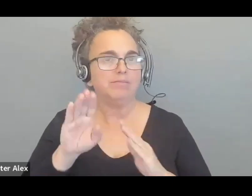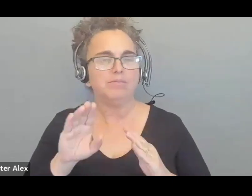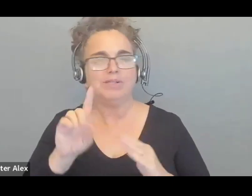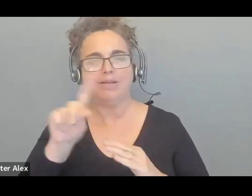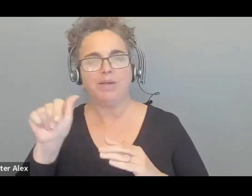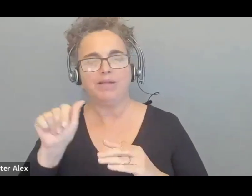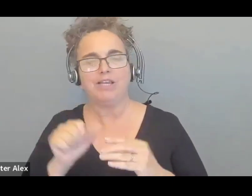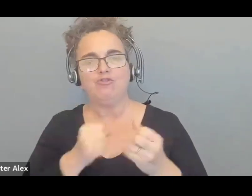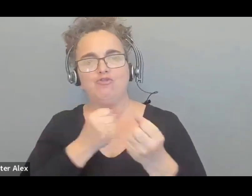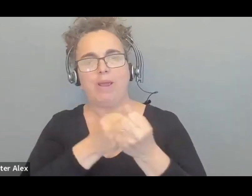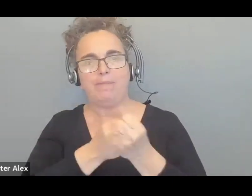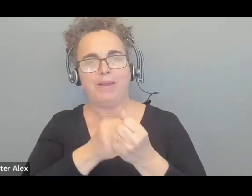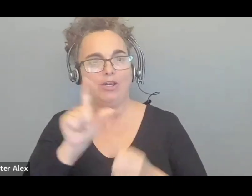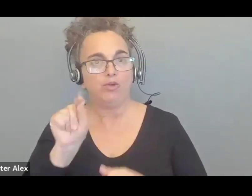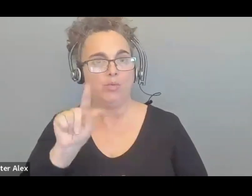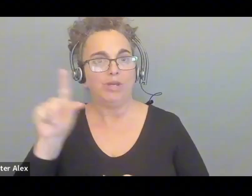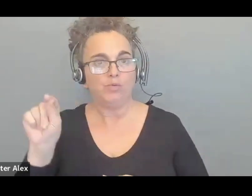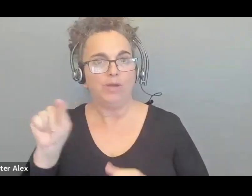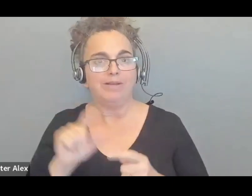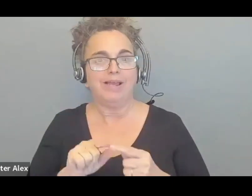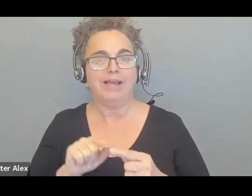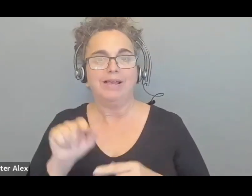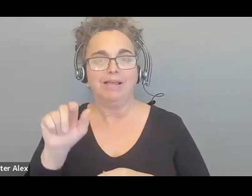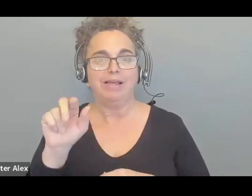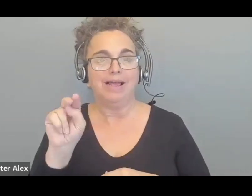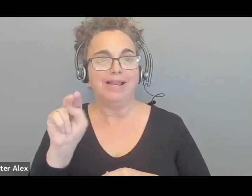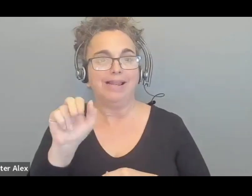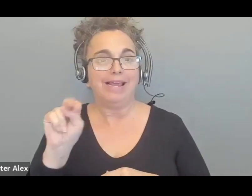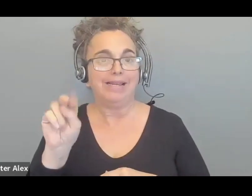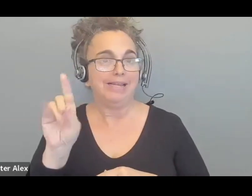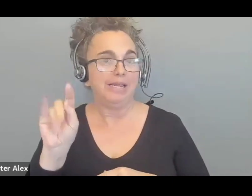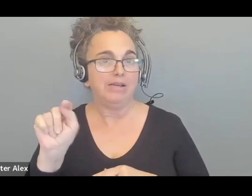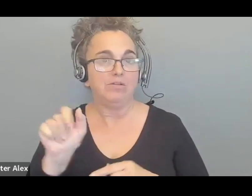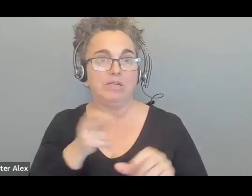in 2020. Nandita serves on various boards including Line